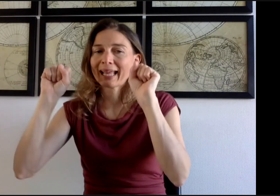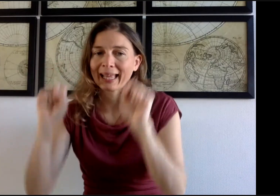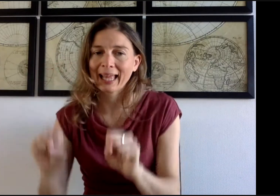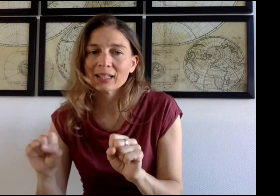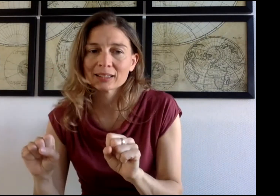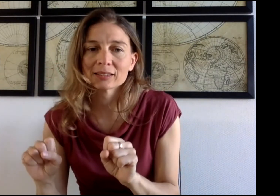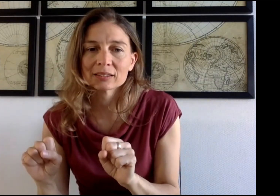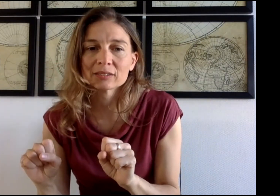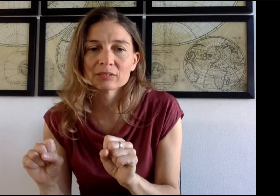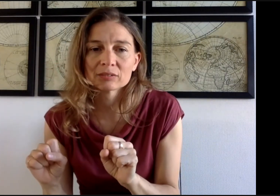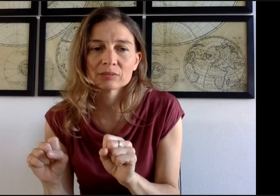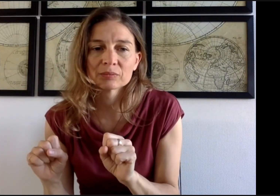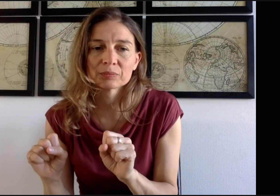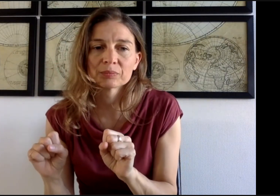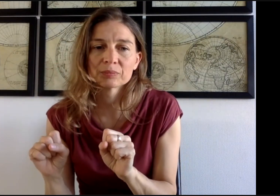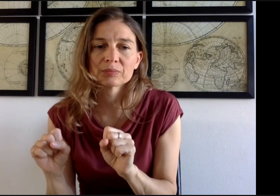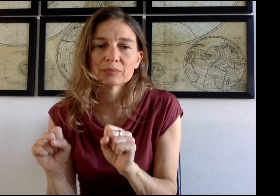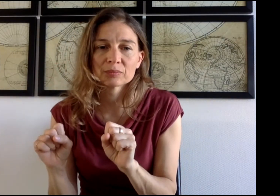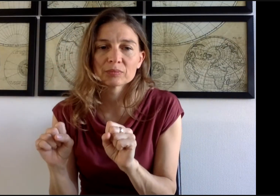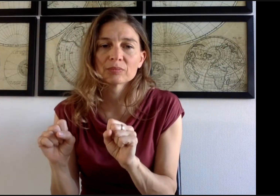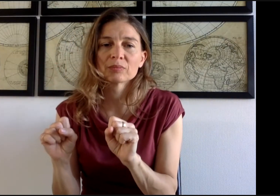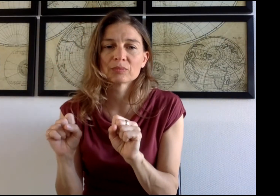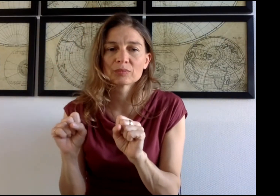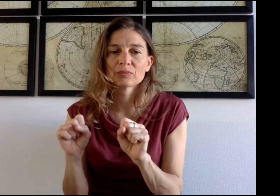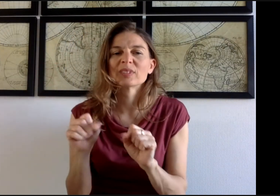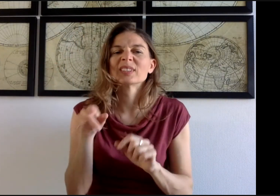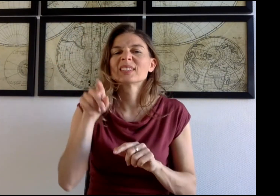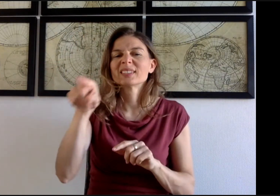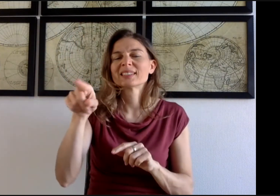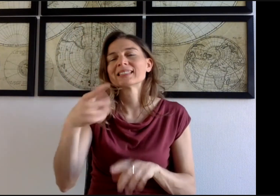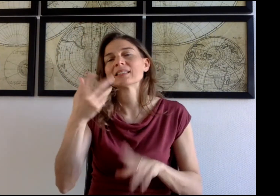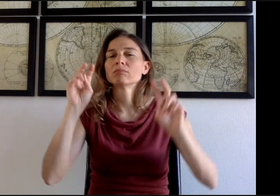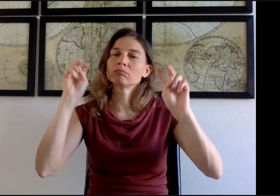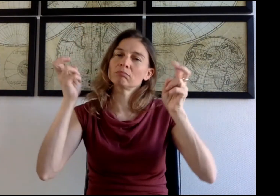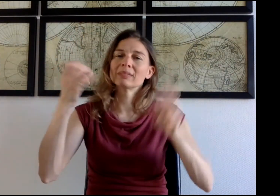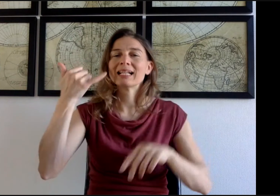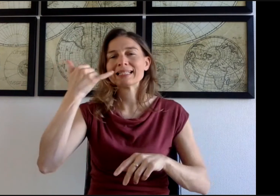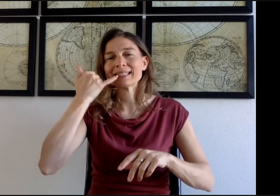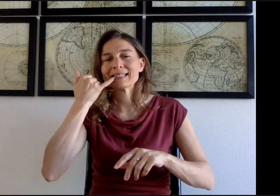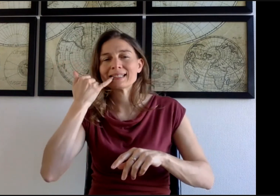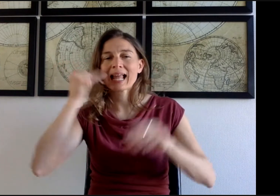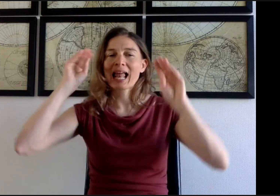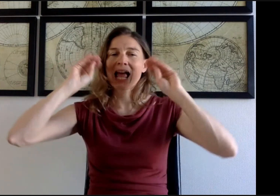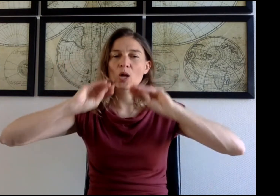The lack of accessibility in education compromise these Human Rights